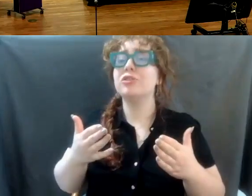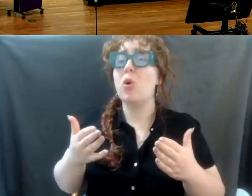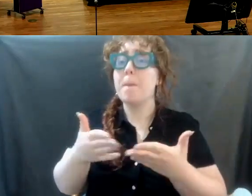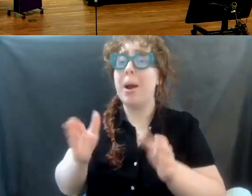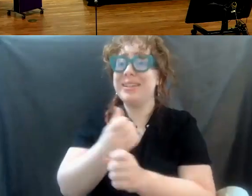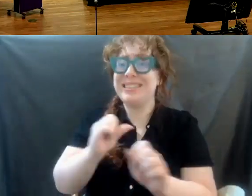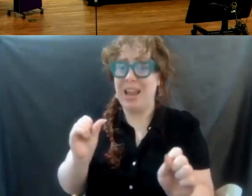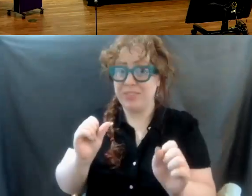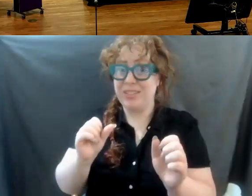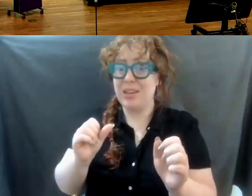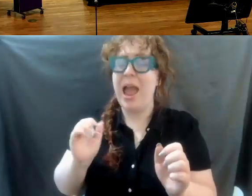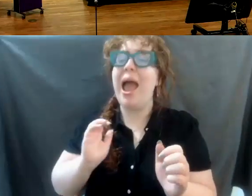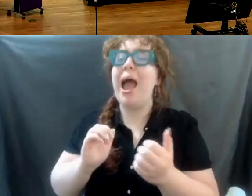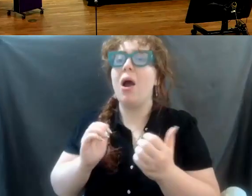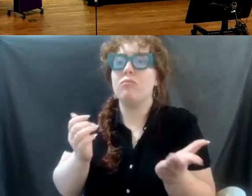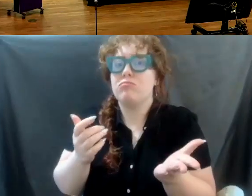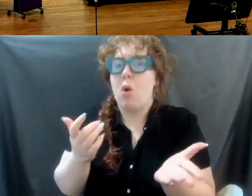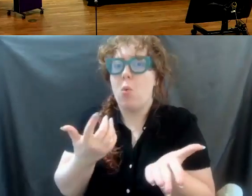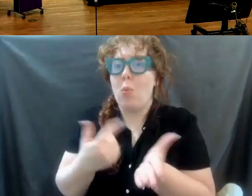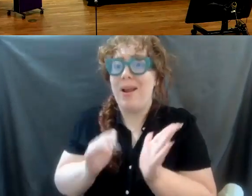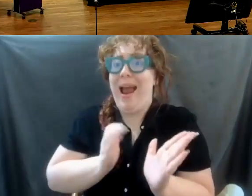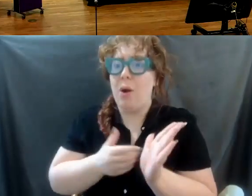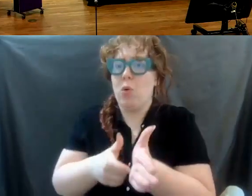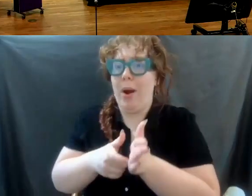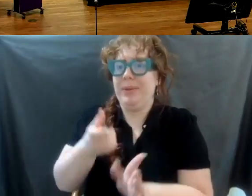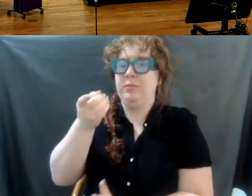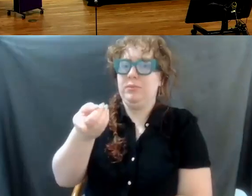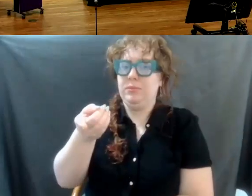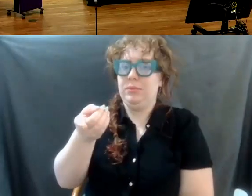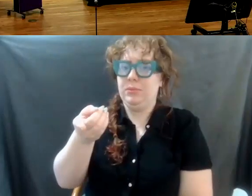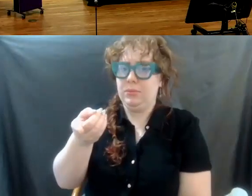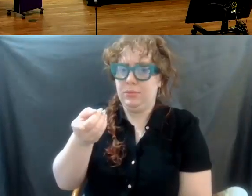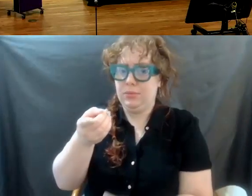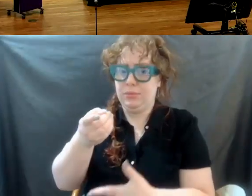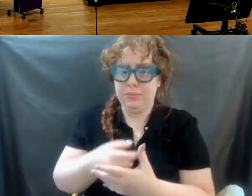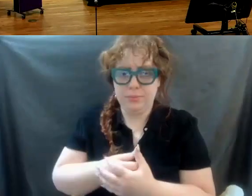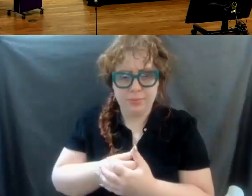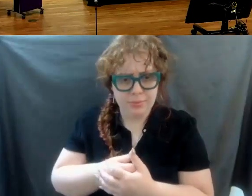that's designed around public safety. Am I understanding that right? >> JAE JIN PAK: Yes, exactly. Yeah.